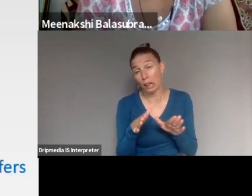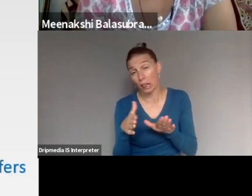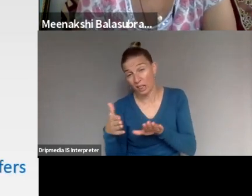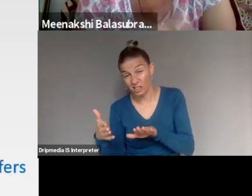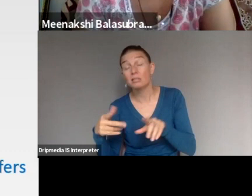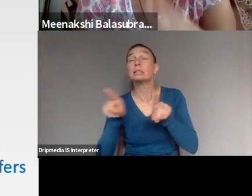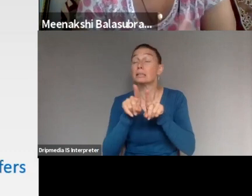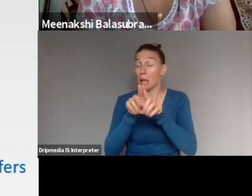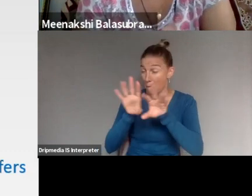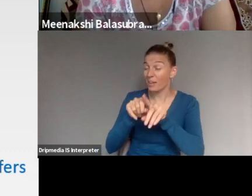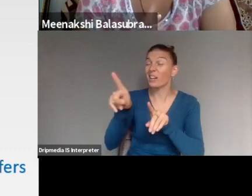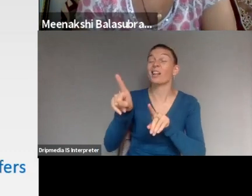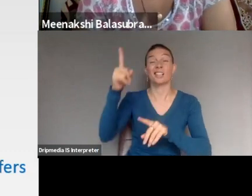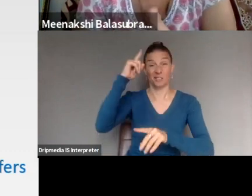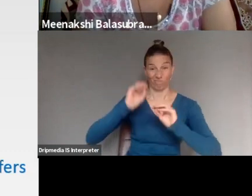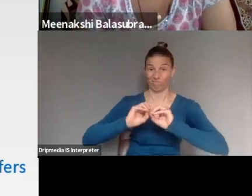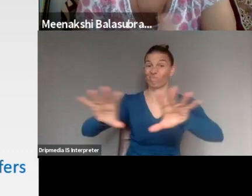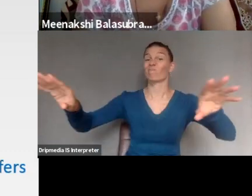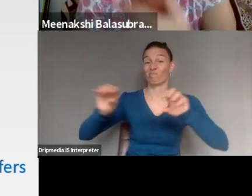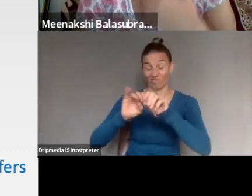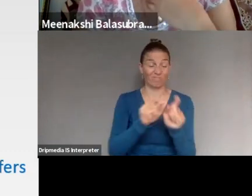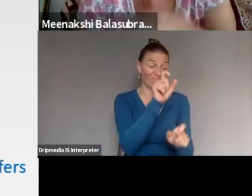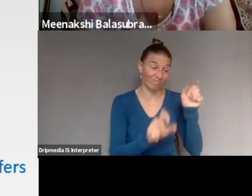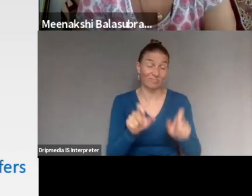So what is the response of the government to the situation?